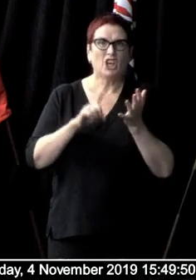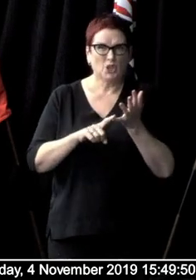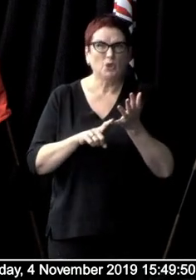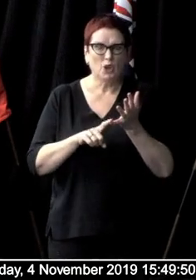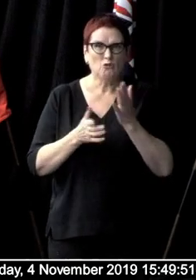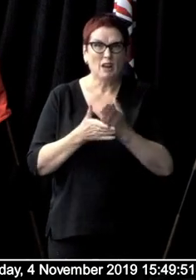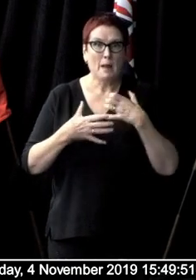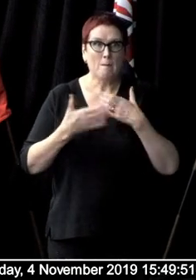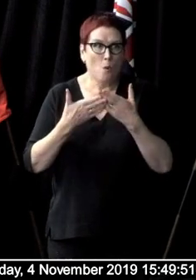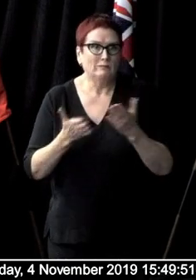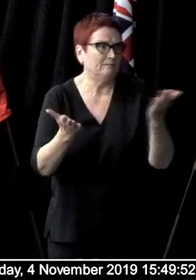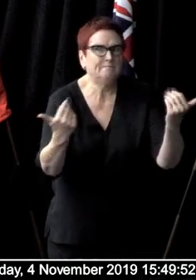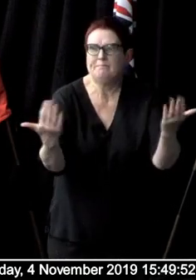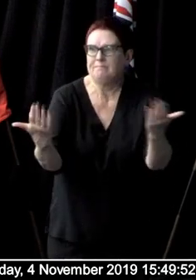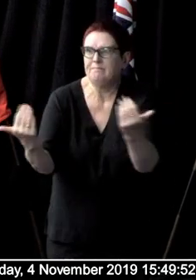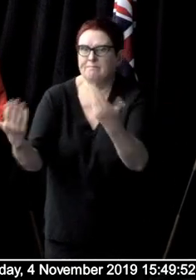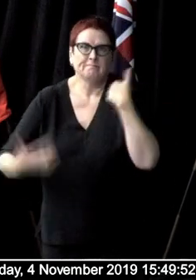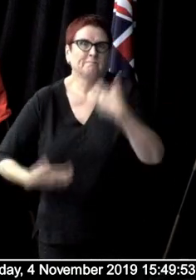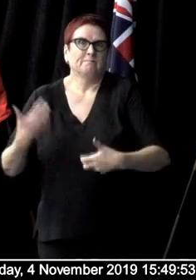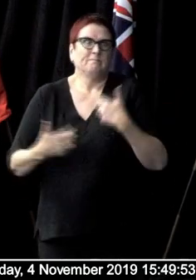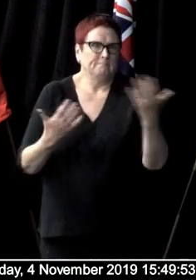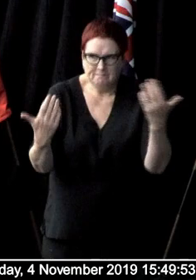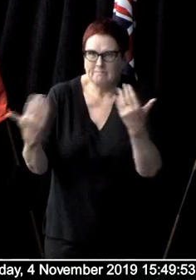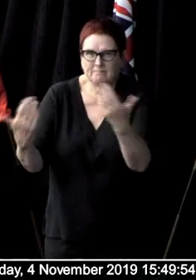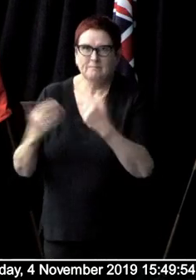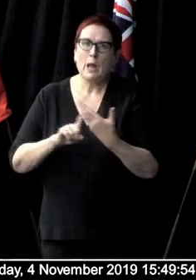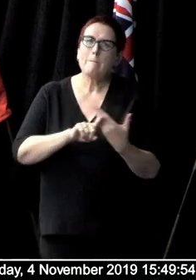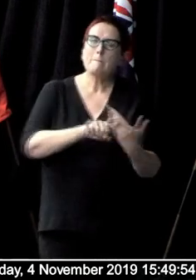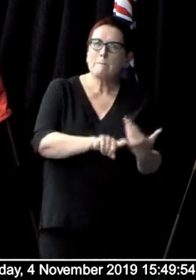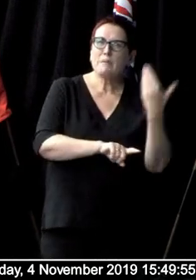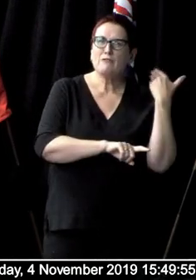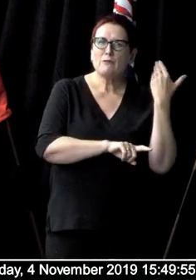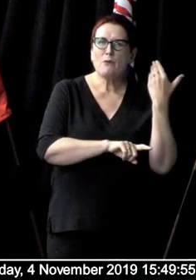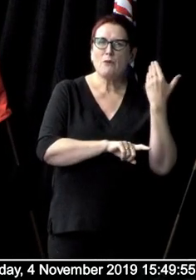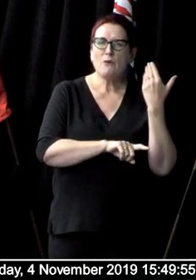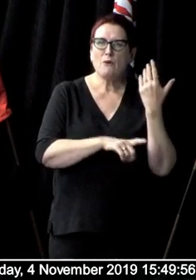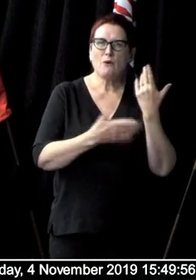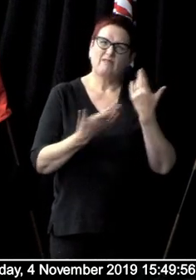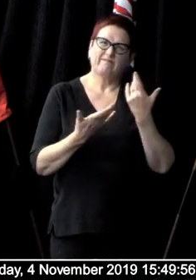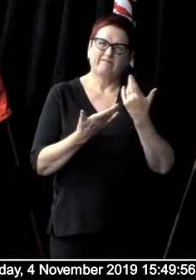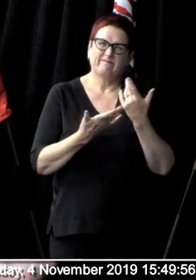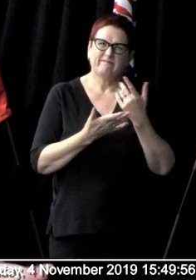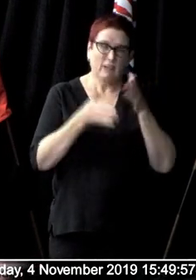You know, so previously we were probably not, education was a piece of our work. It’s now... I see.